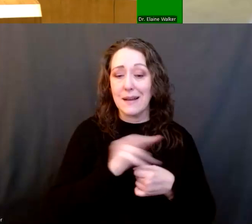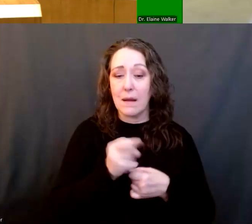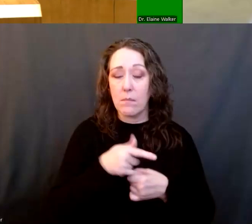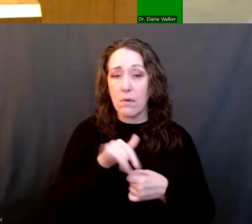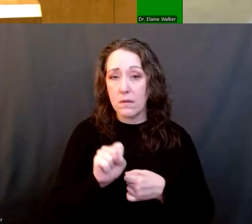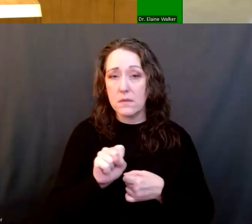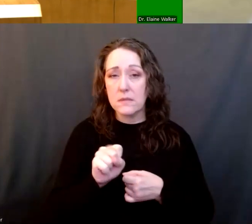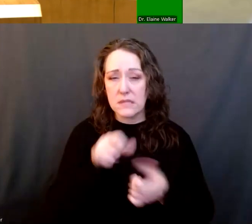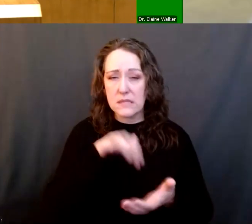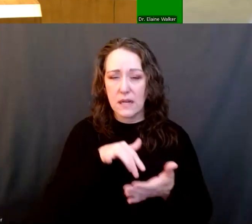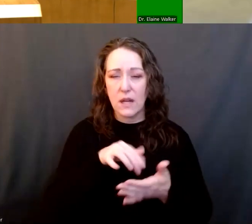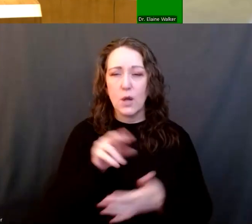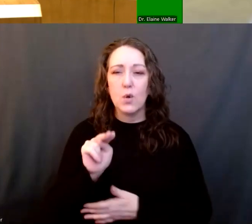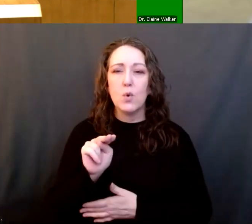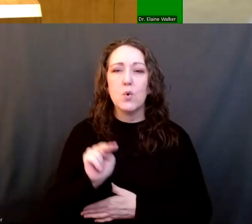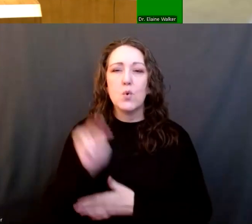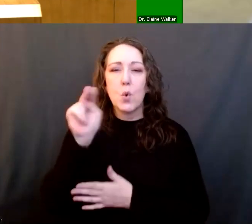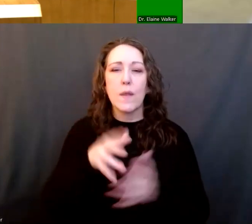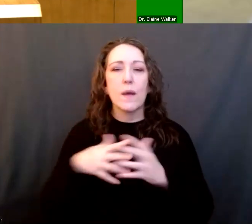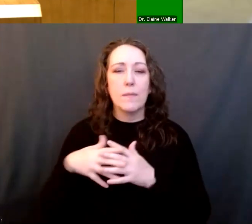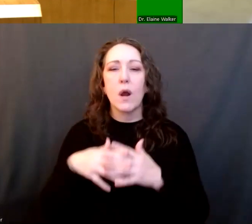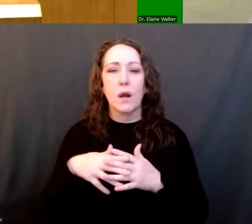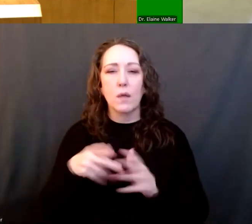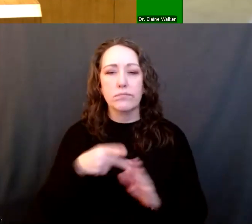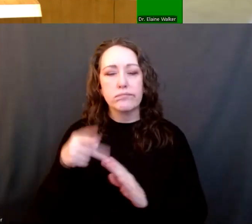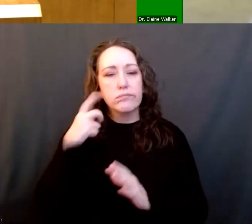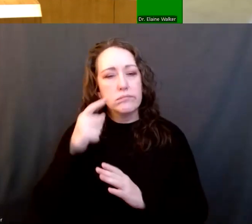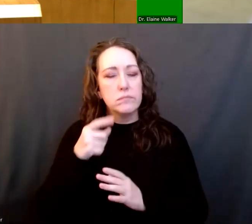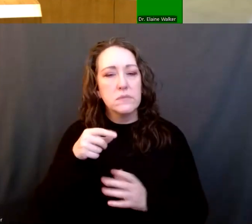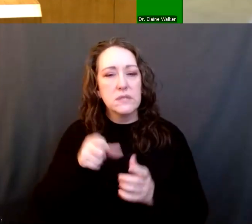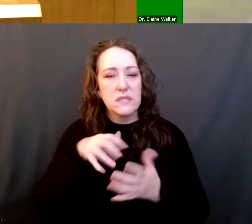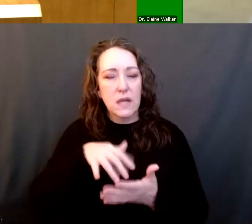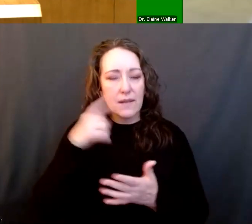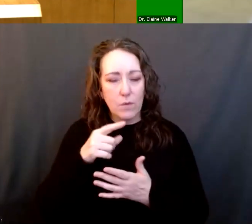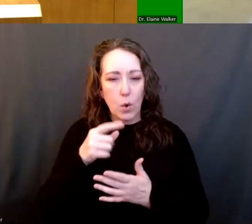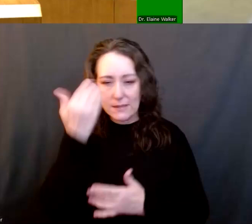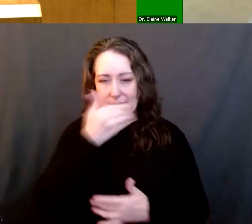North American proj longitudinal study one of the major studies of risk for schizophrenia um and